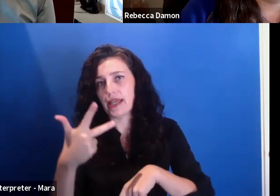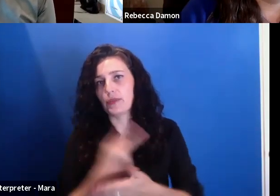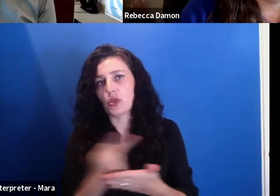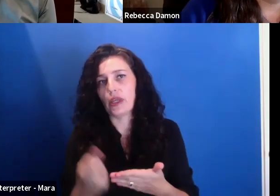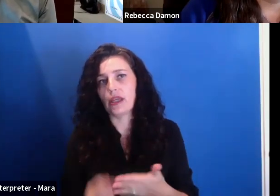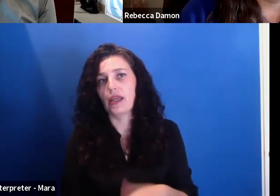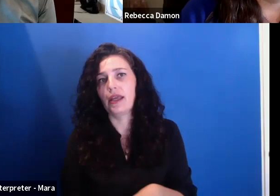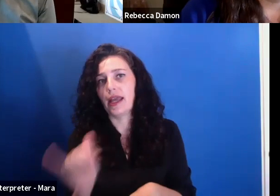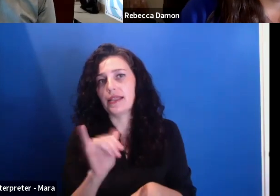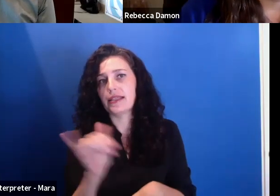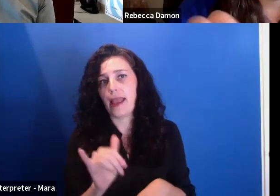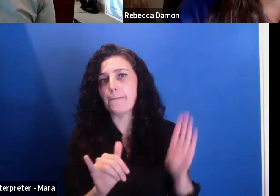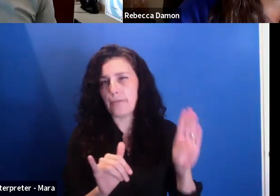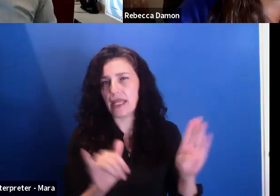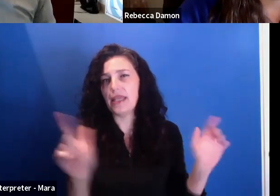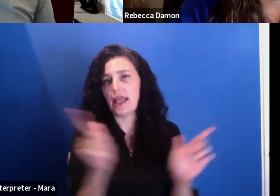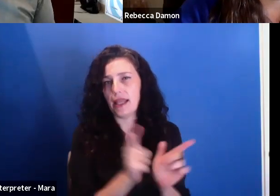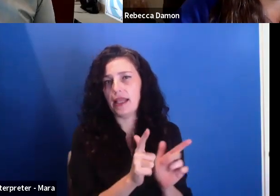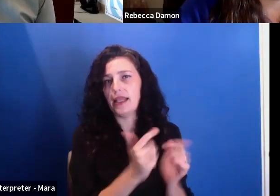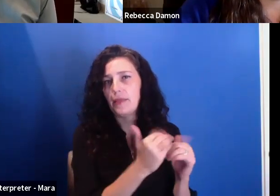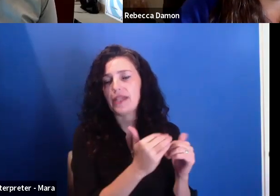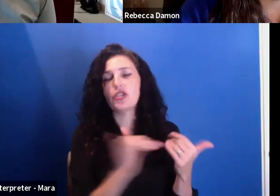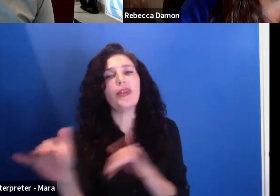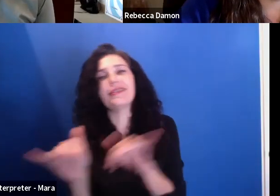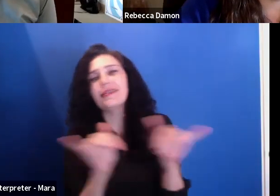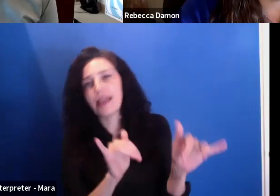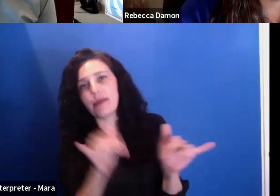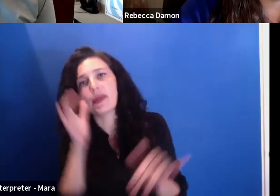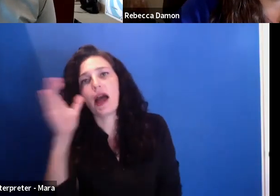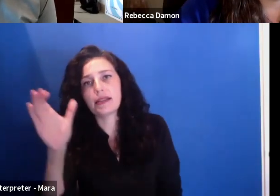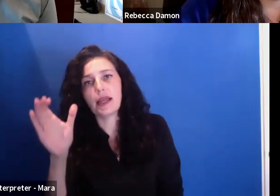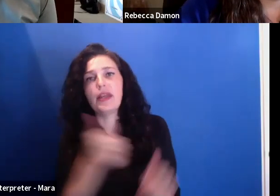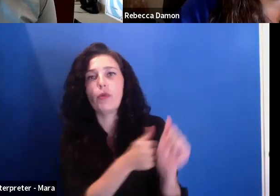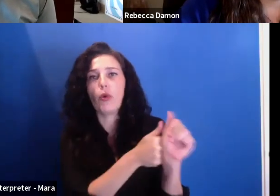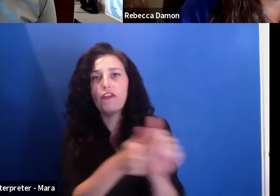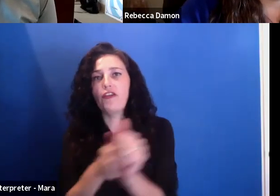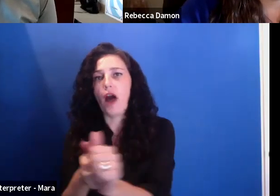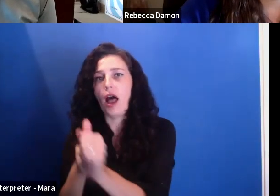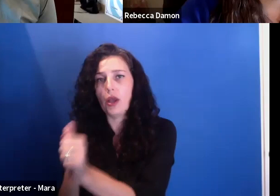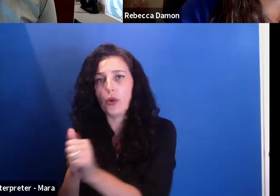as would normally be there. that's the same type of procedure we intend to follow with all of the foreign production that's occurring under